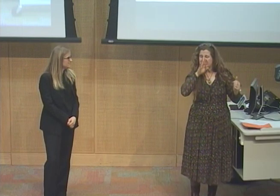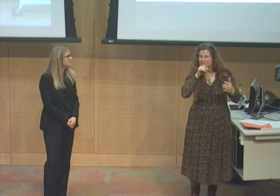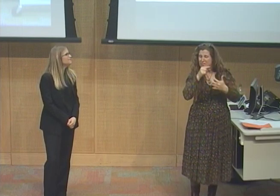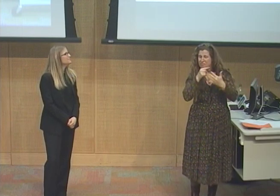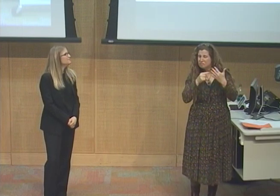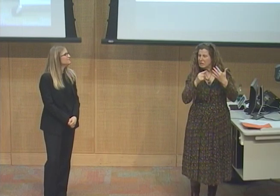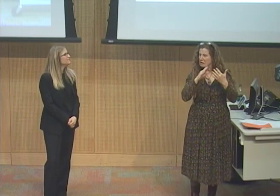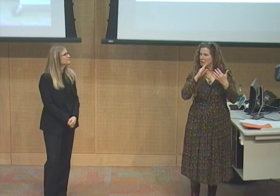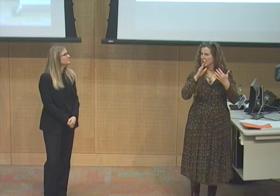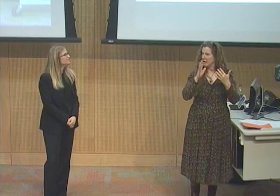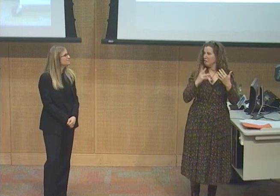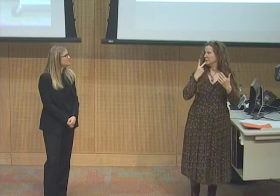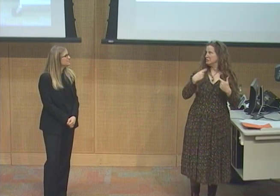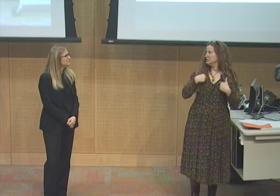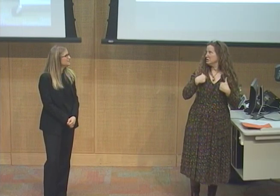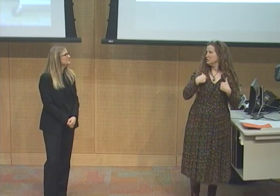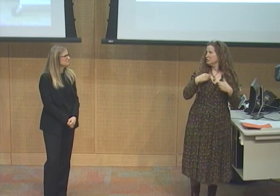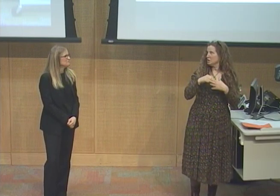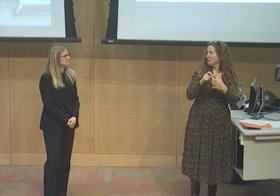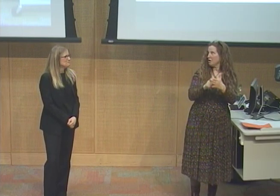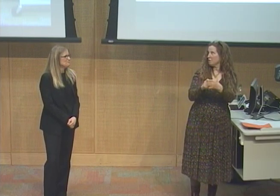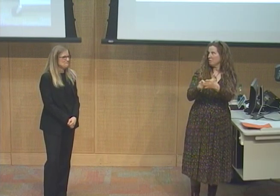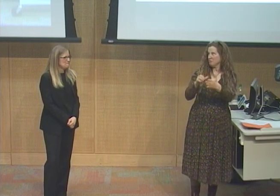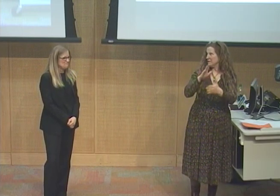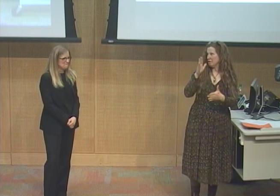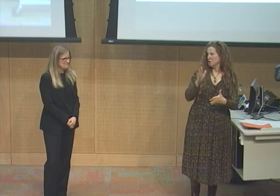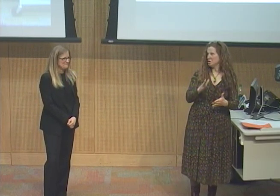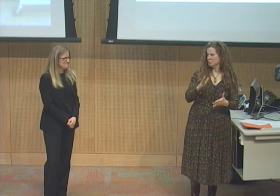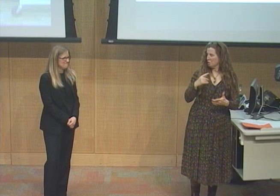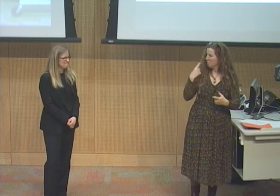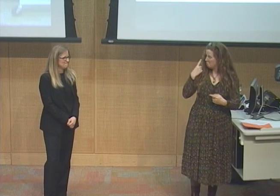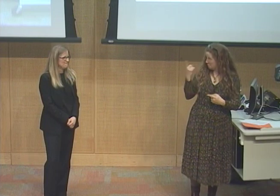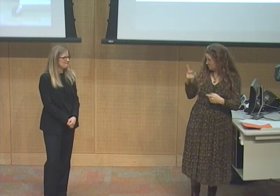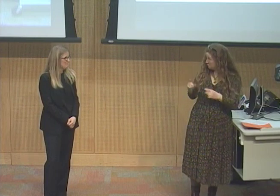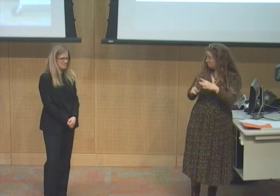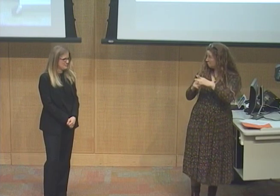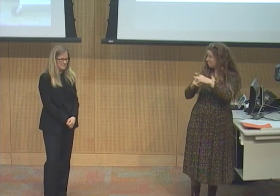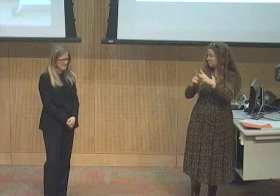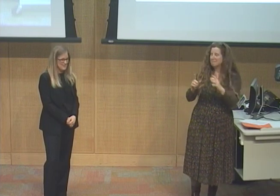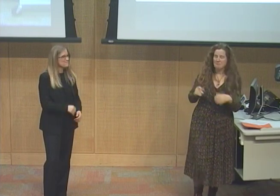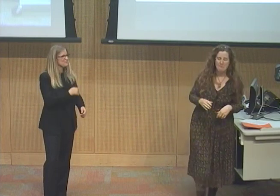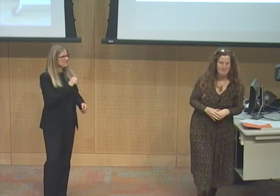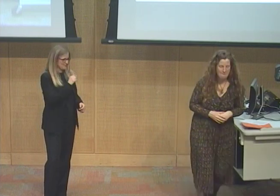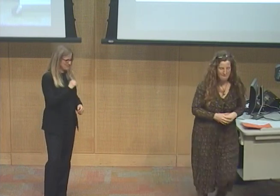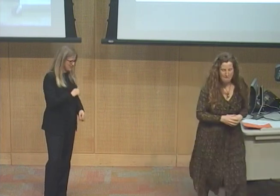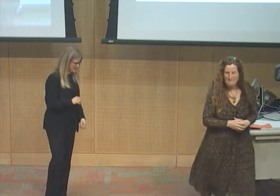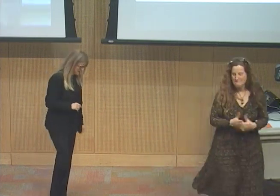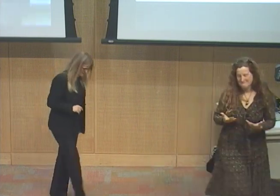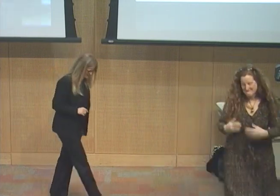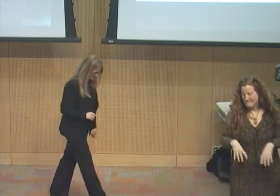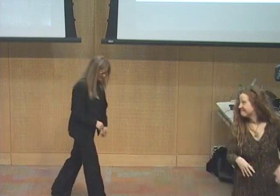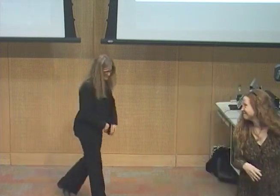They can hear, but they're frustrated because of other things, but I've never seen any articles discussing the negative parts of implants, only the positive results.